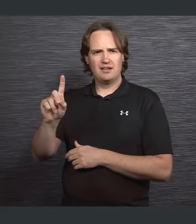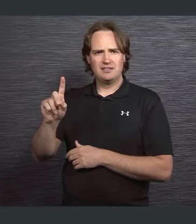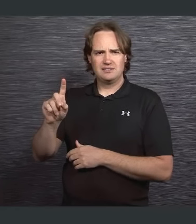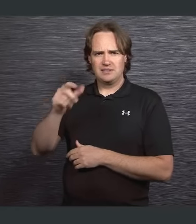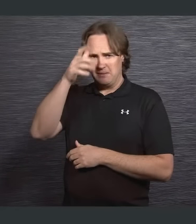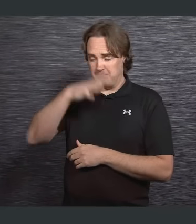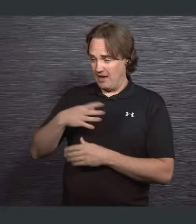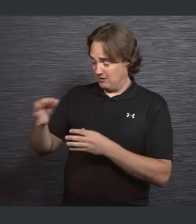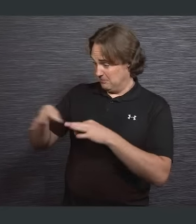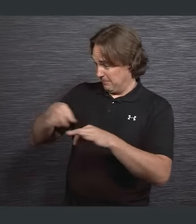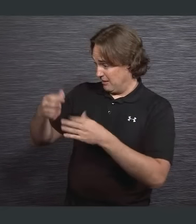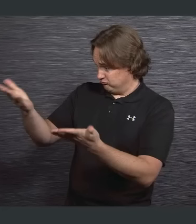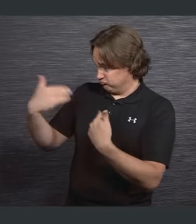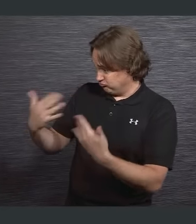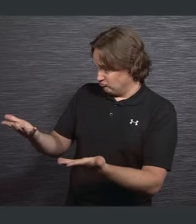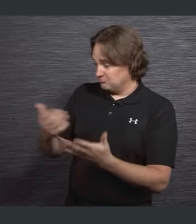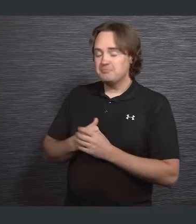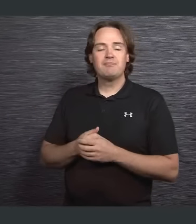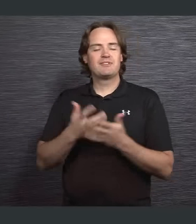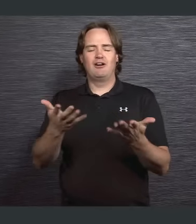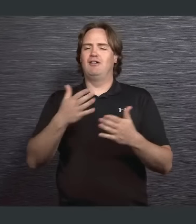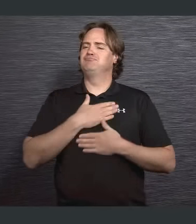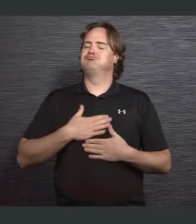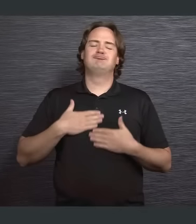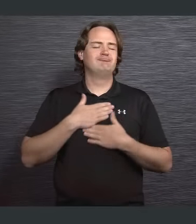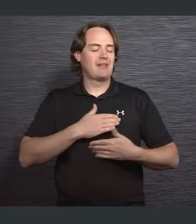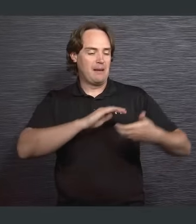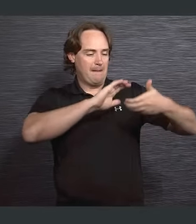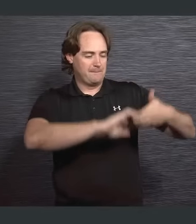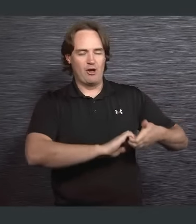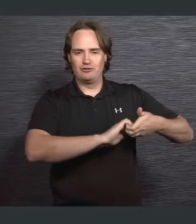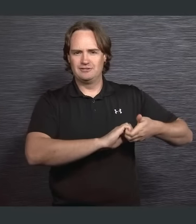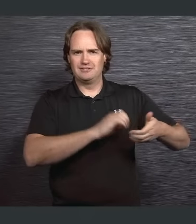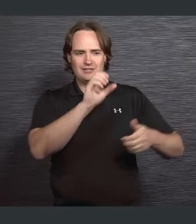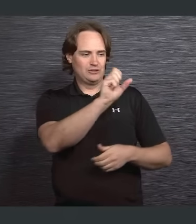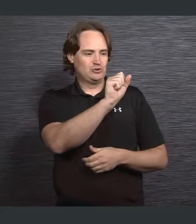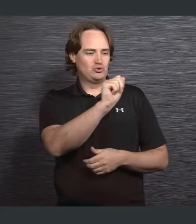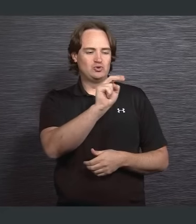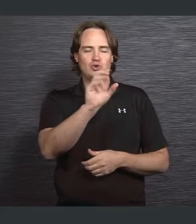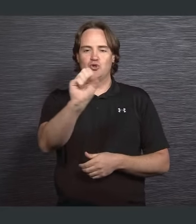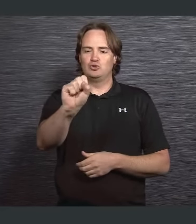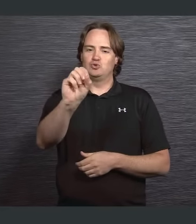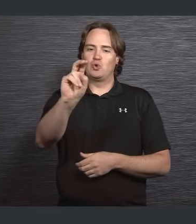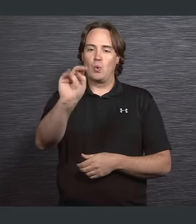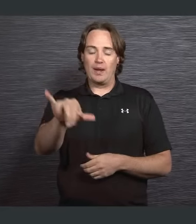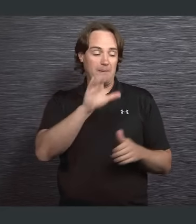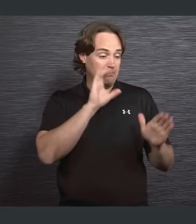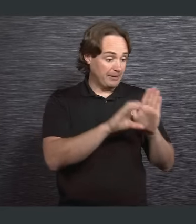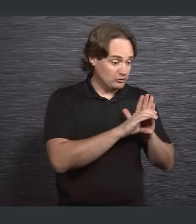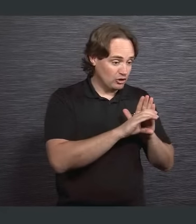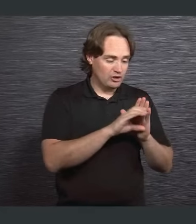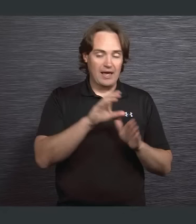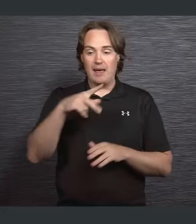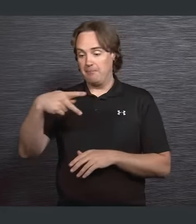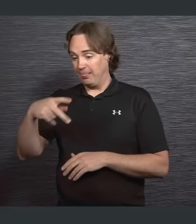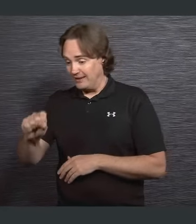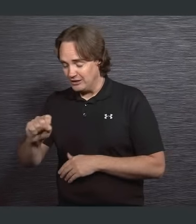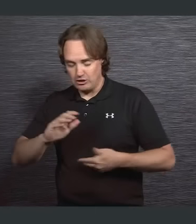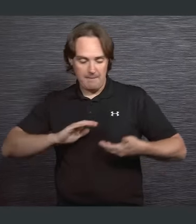Yeah, no, well, first of all, it's been an absolute pleasure partnering with our sister company at Sony Pictures. We're excited about what's in store for "Gran Turismo",